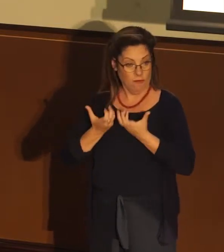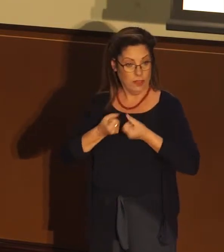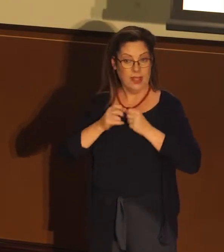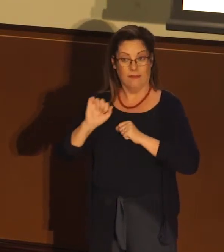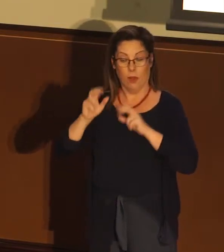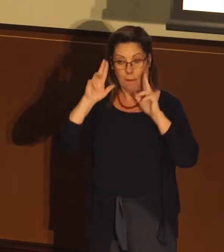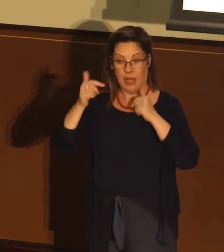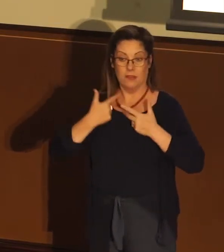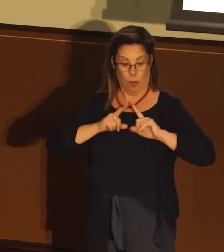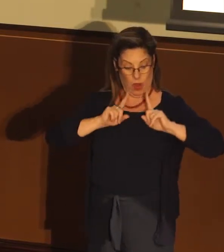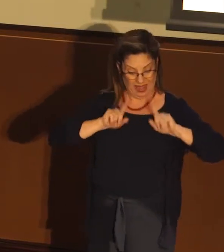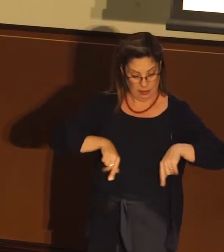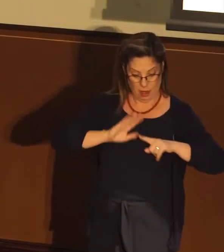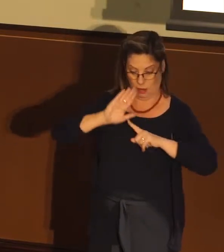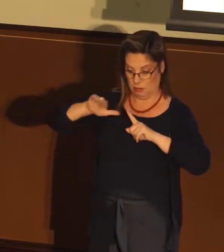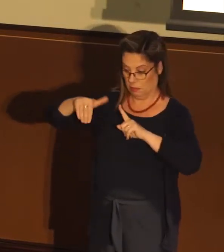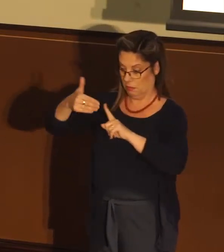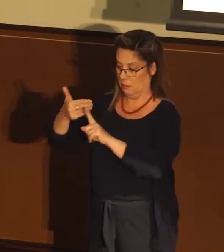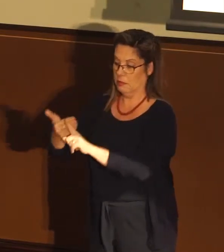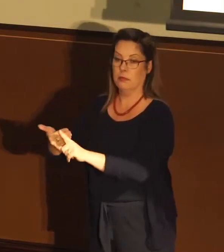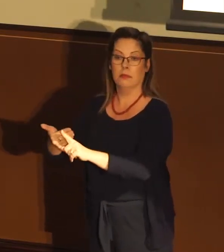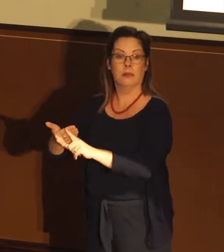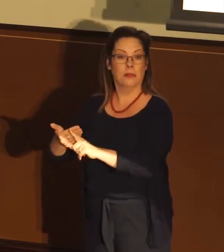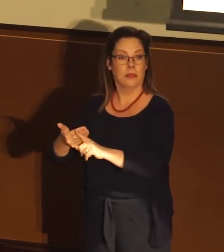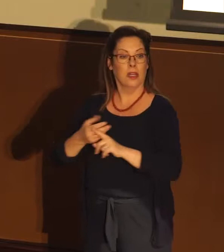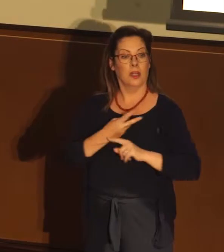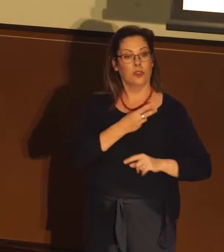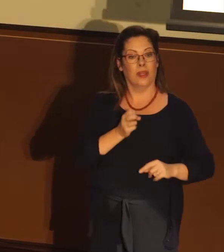when I started in 2003, and in 2006,